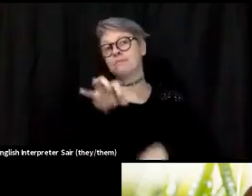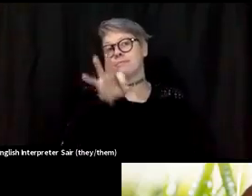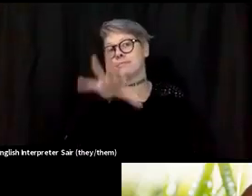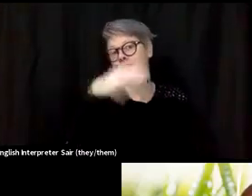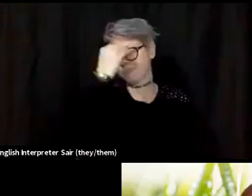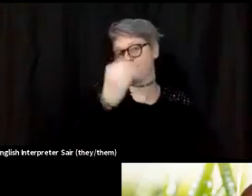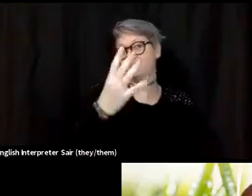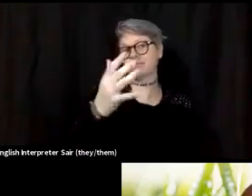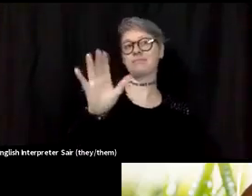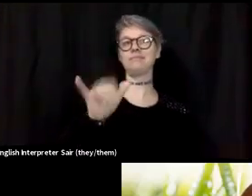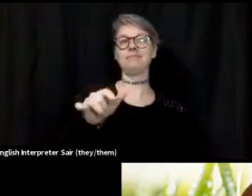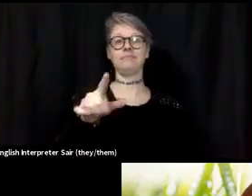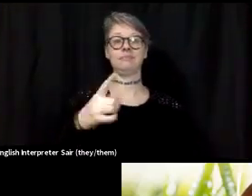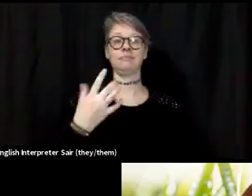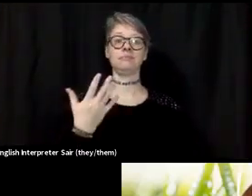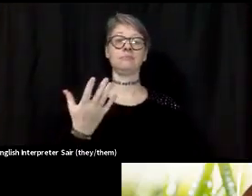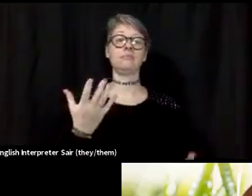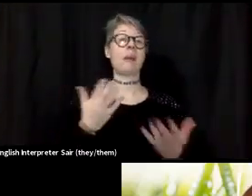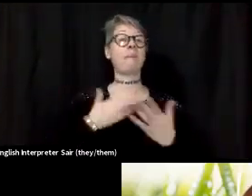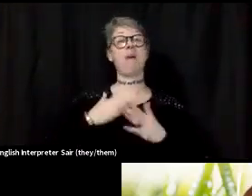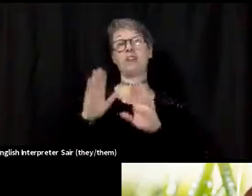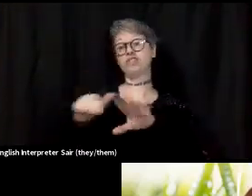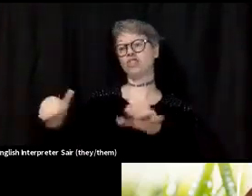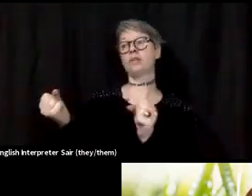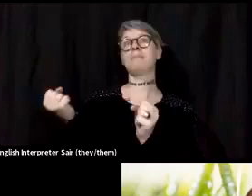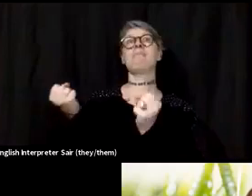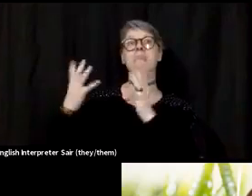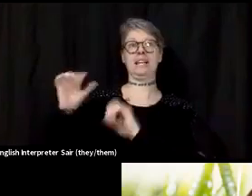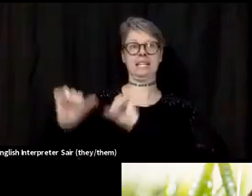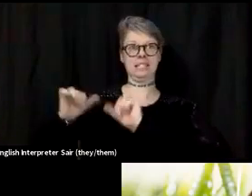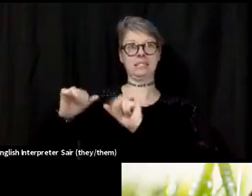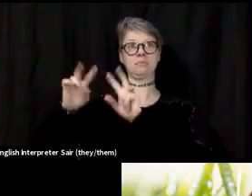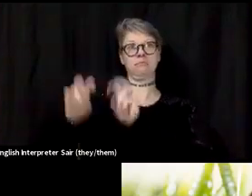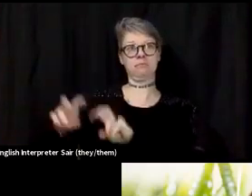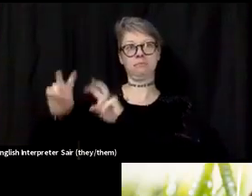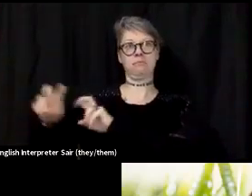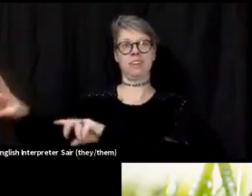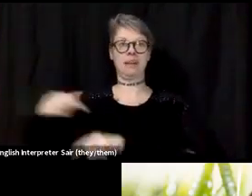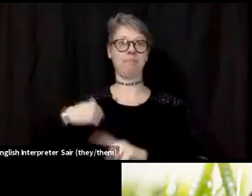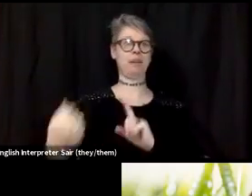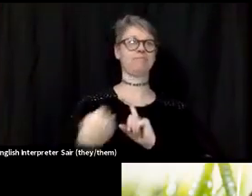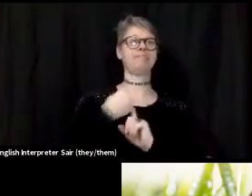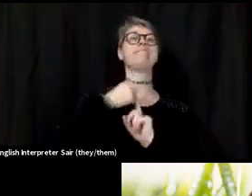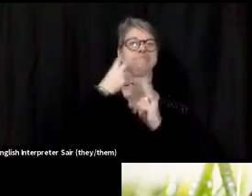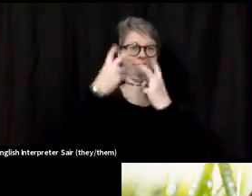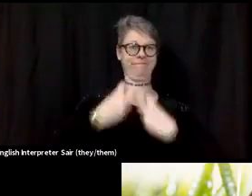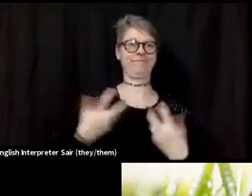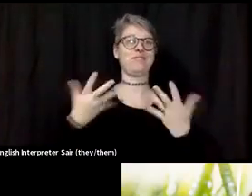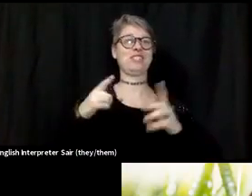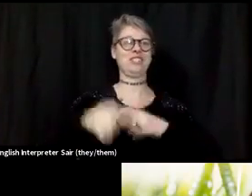So I thought I'd lead with that. And we've been through many many we've been through many many and I and I had to go through one this